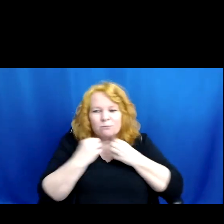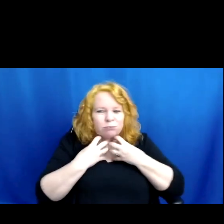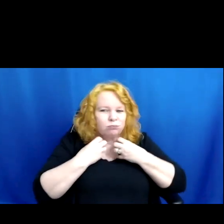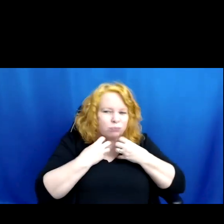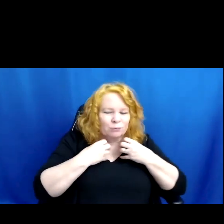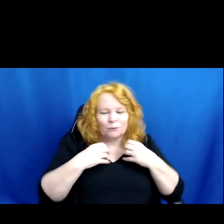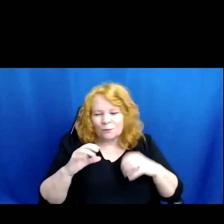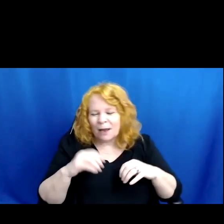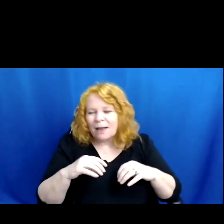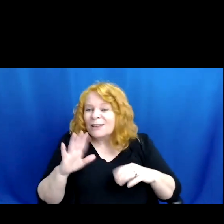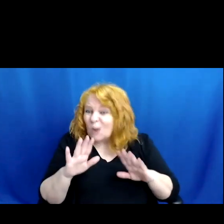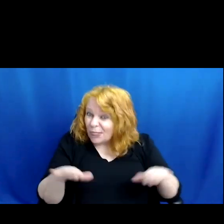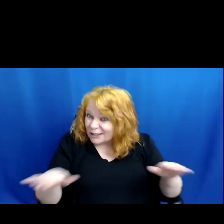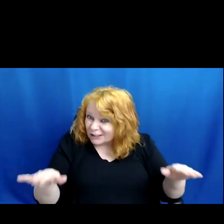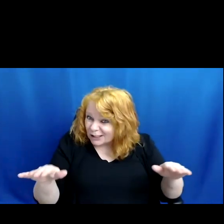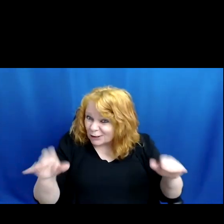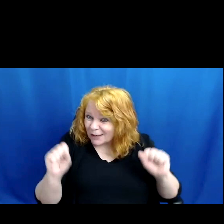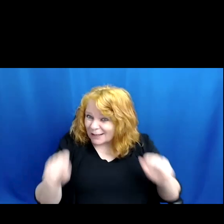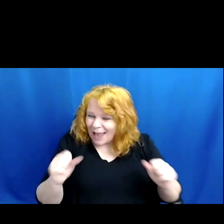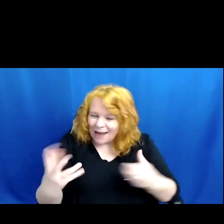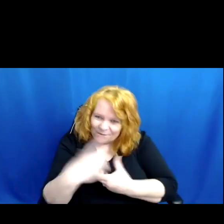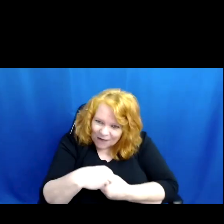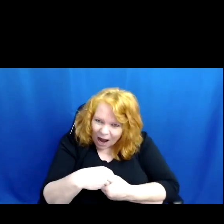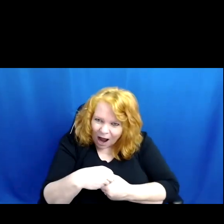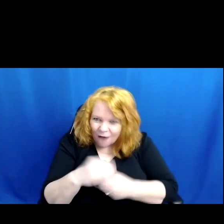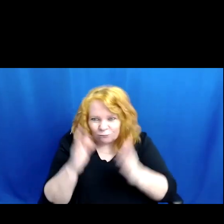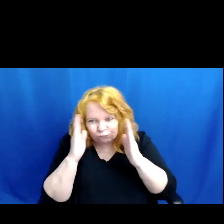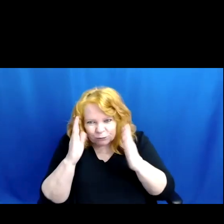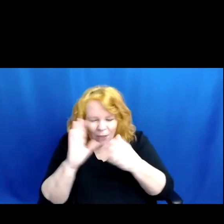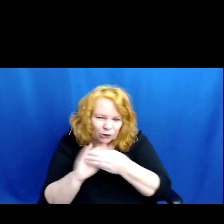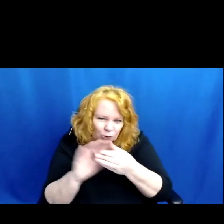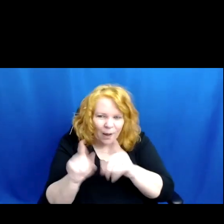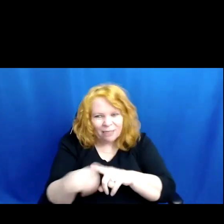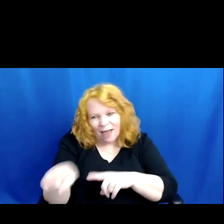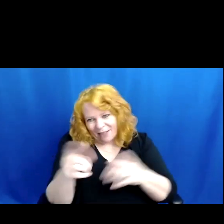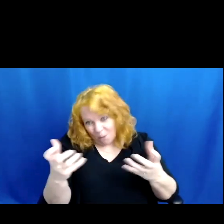The children tend to engage during the story in the way that they want to engage.